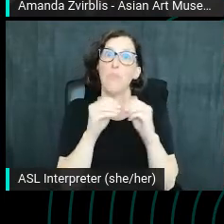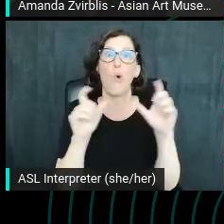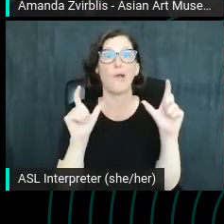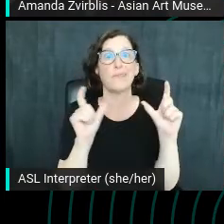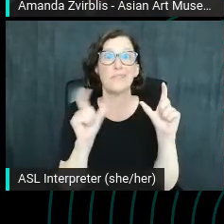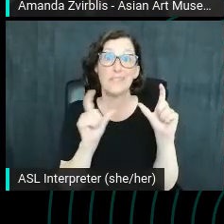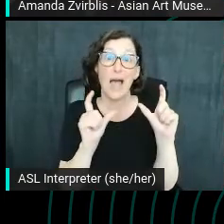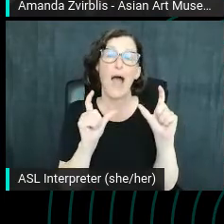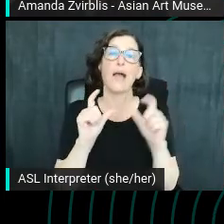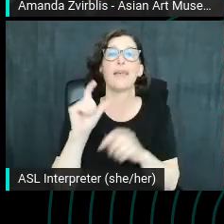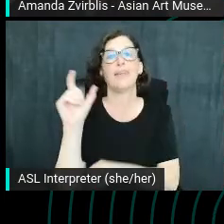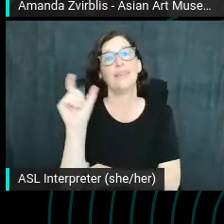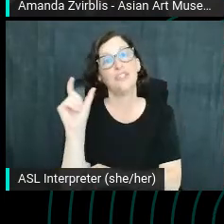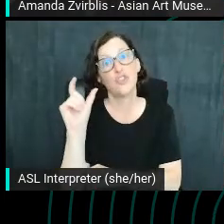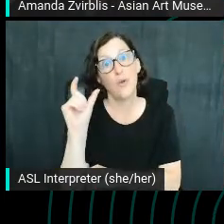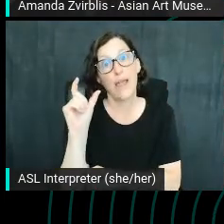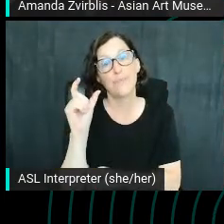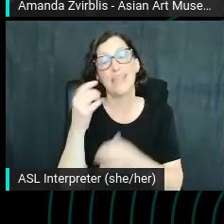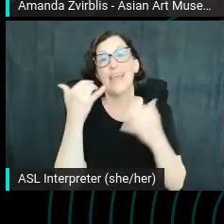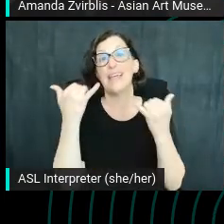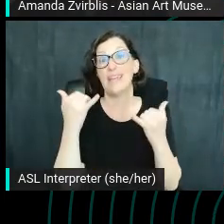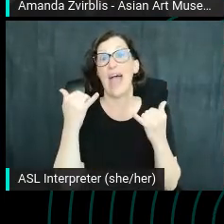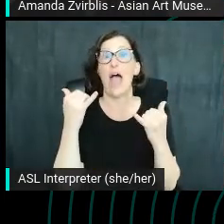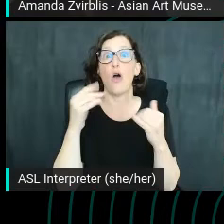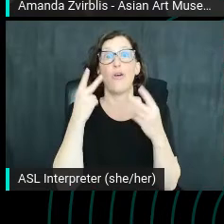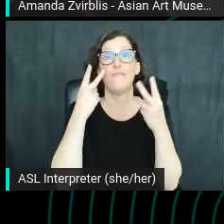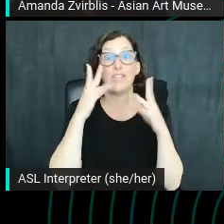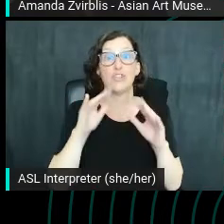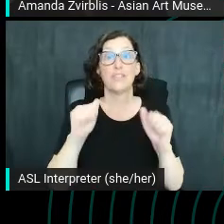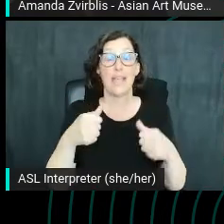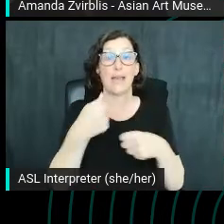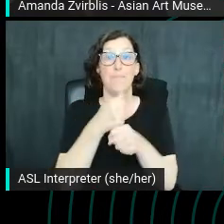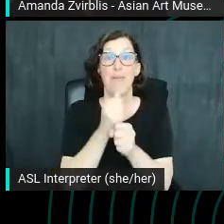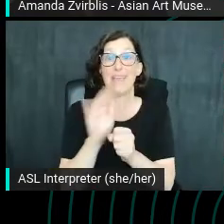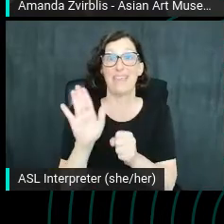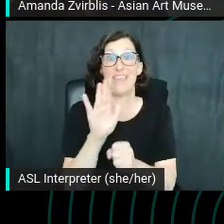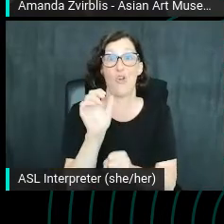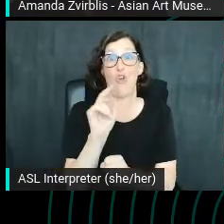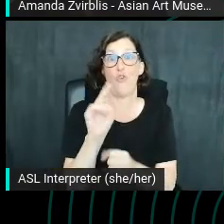visitors are now empowered to make their own videos more than ever.